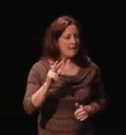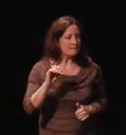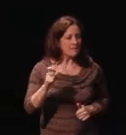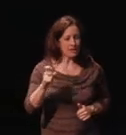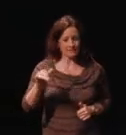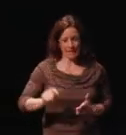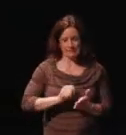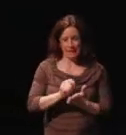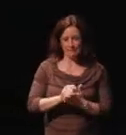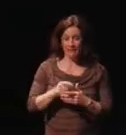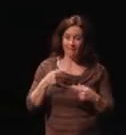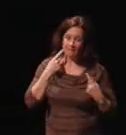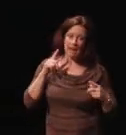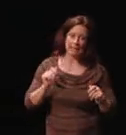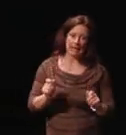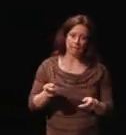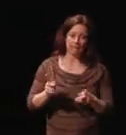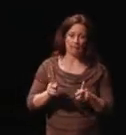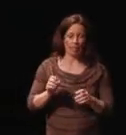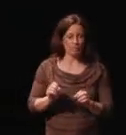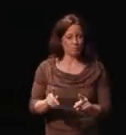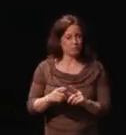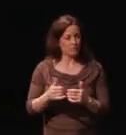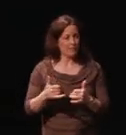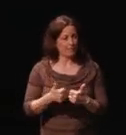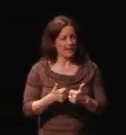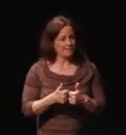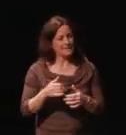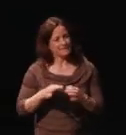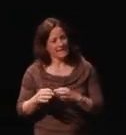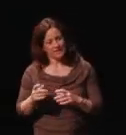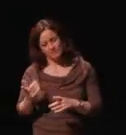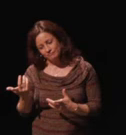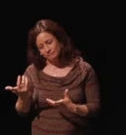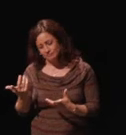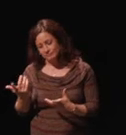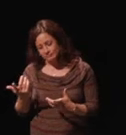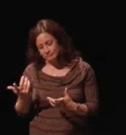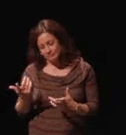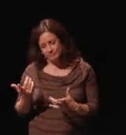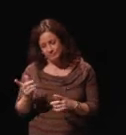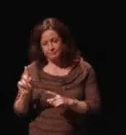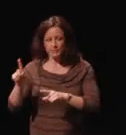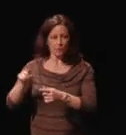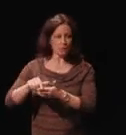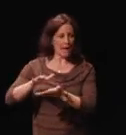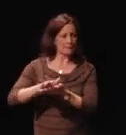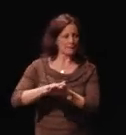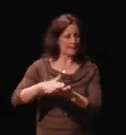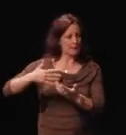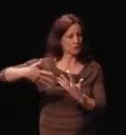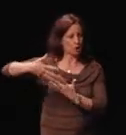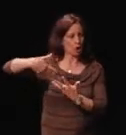people a chance to play these games, rather than having to be in academic circles, and so on.